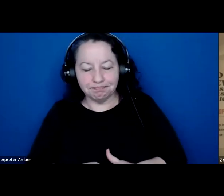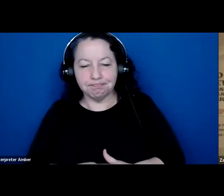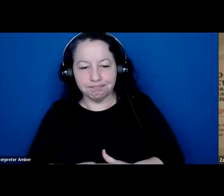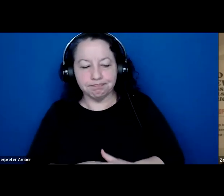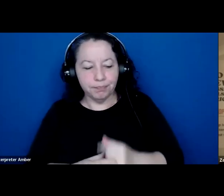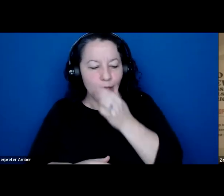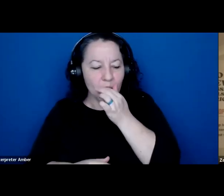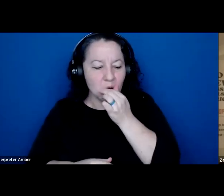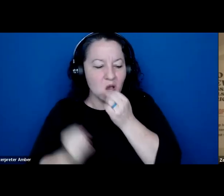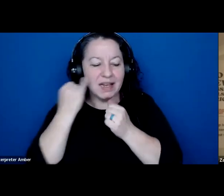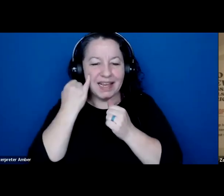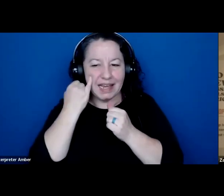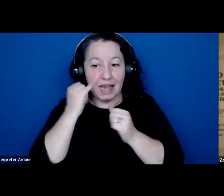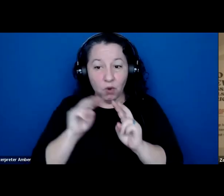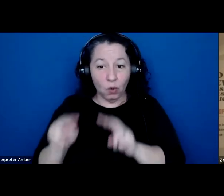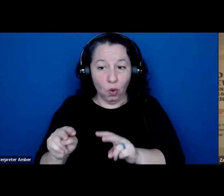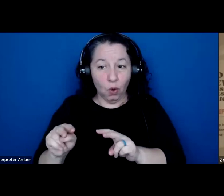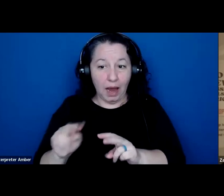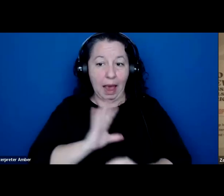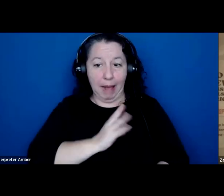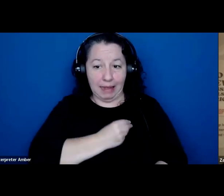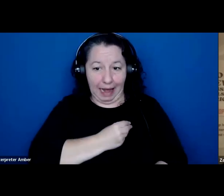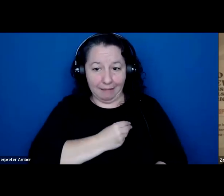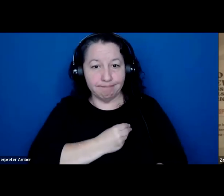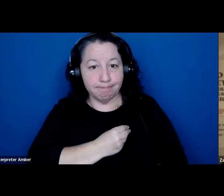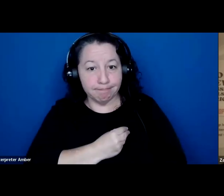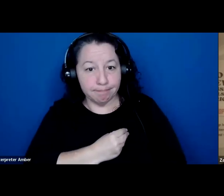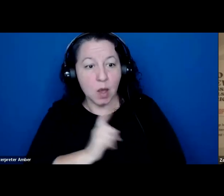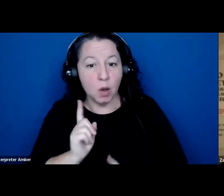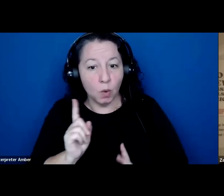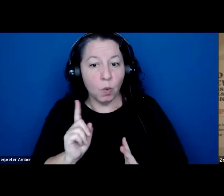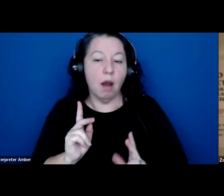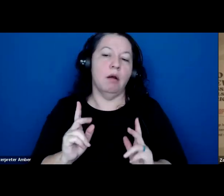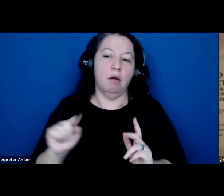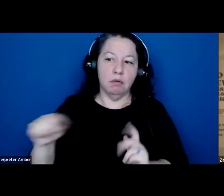is that if you look at occupied Palestine, what you find is an environmental crisis